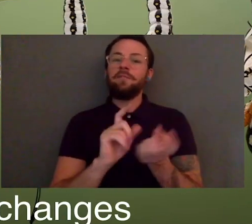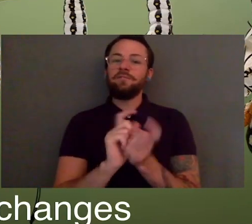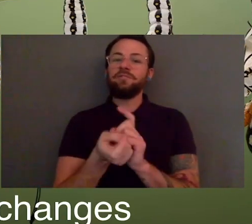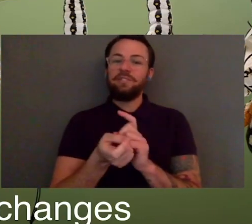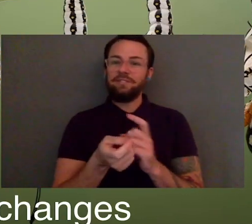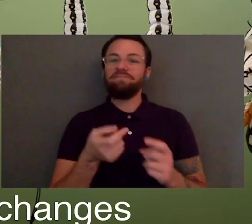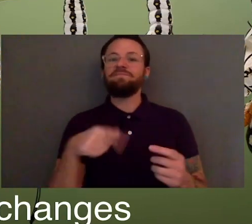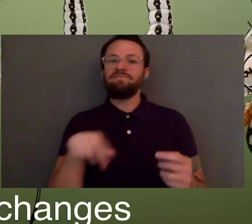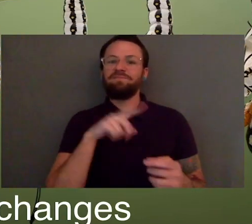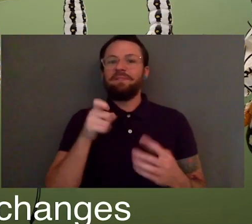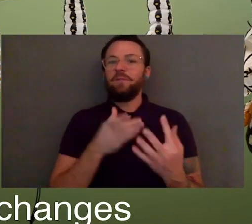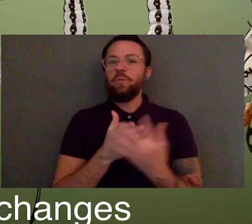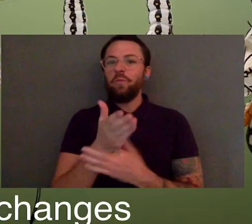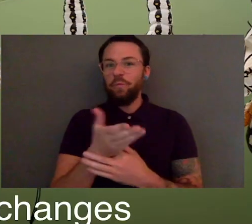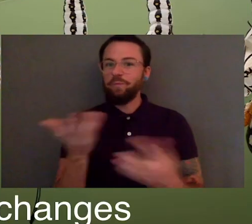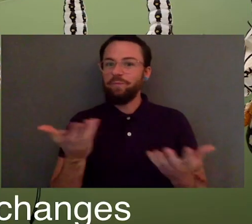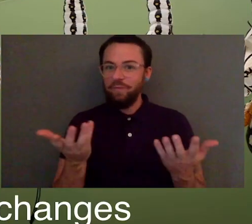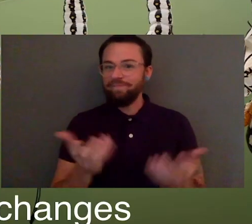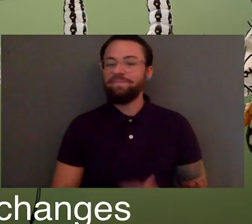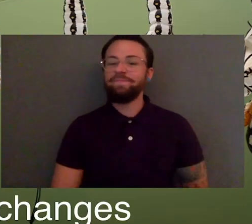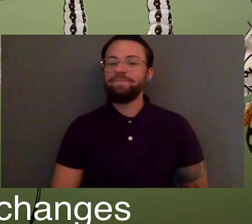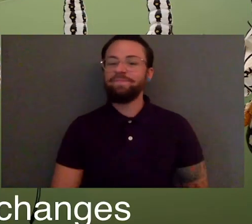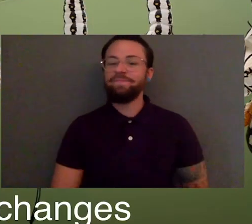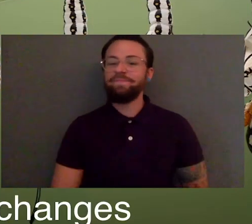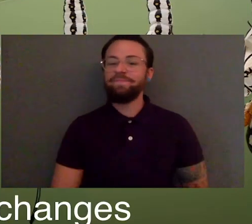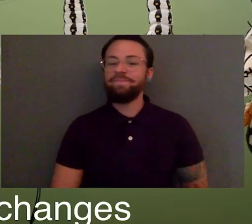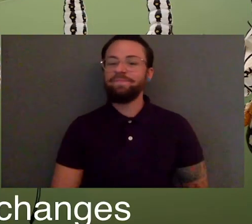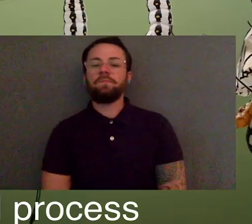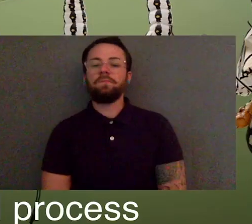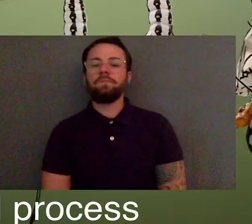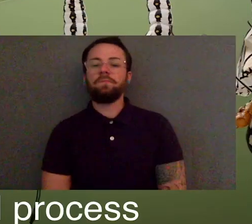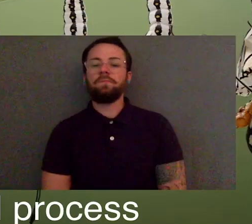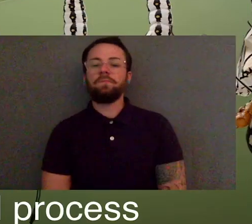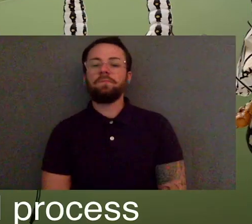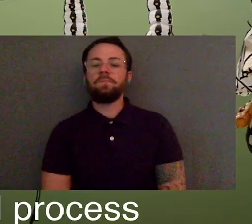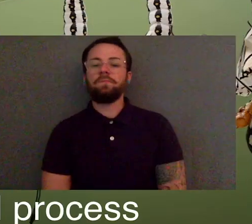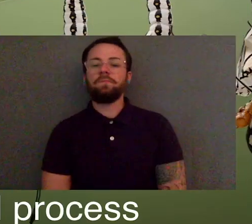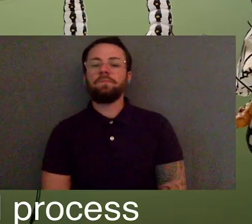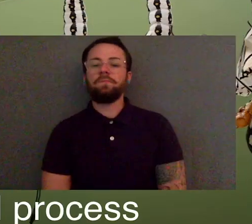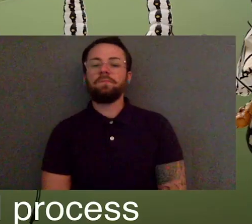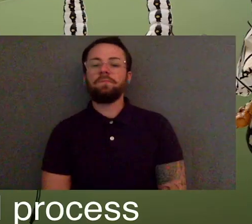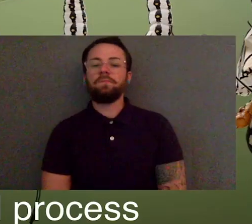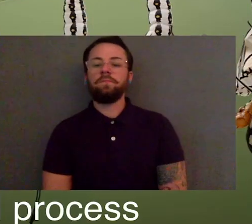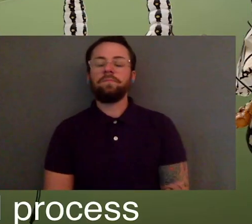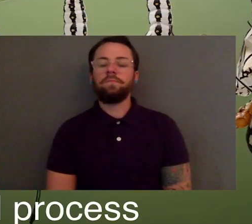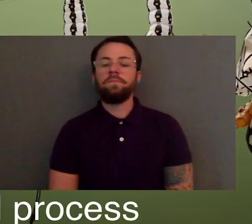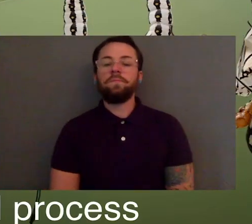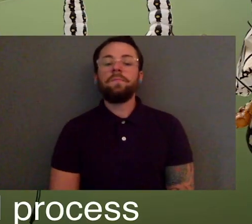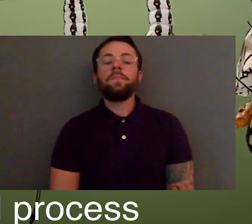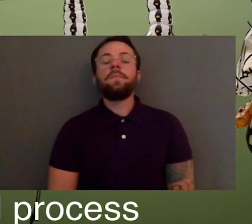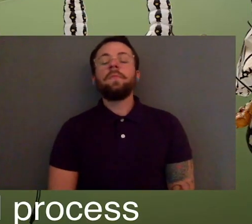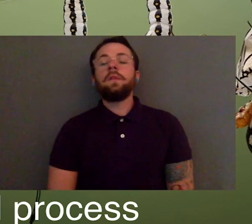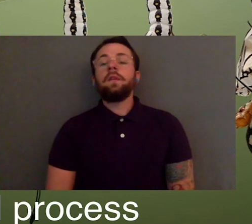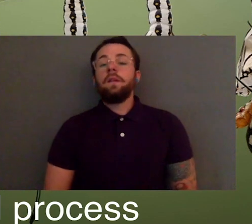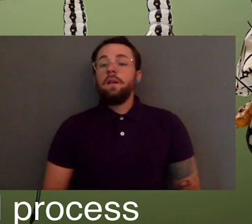Sometimes, insurance will cover it T sometimes it won't.